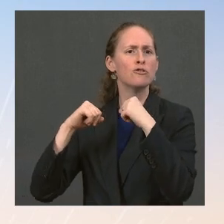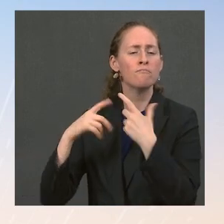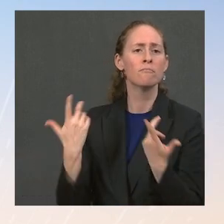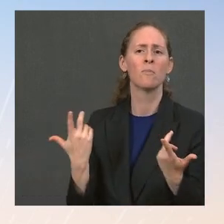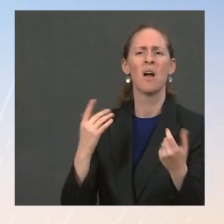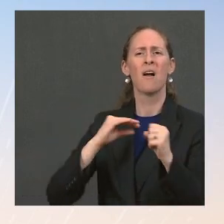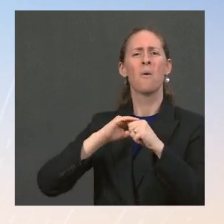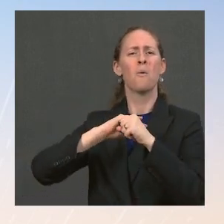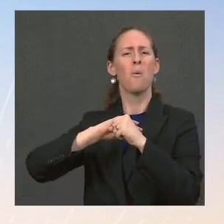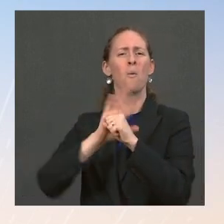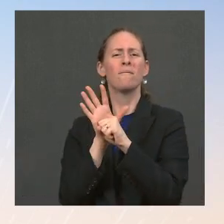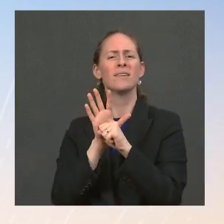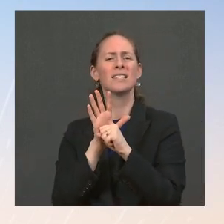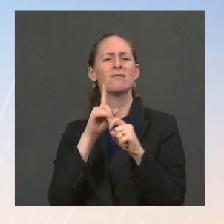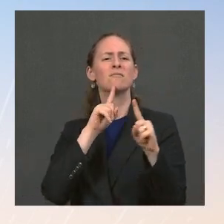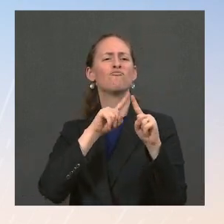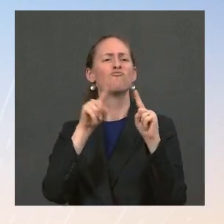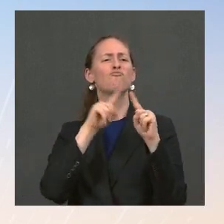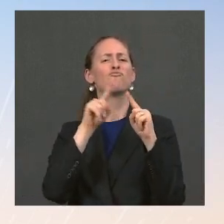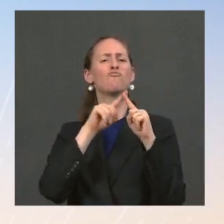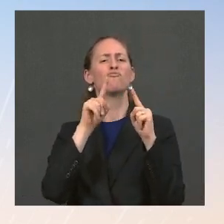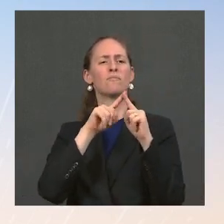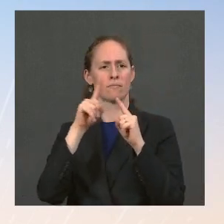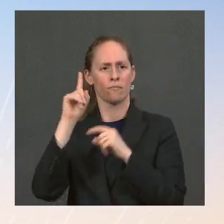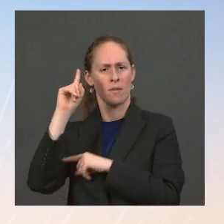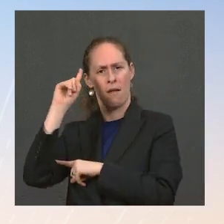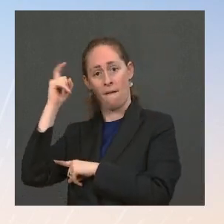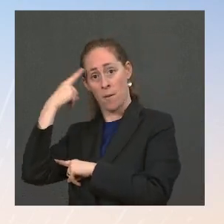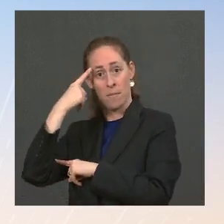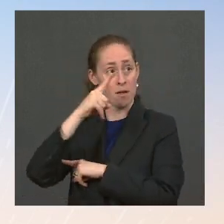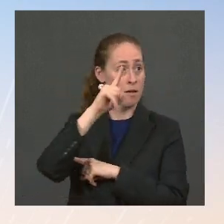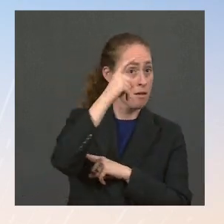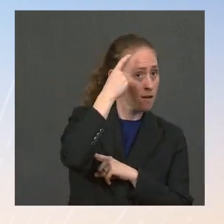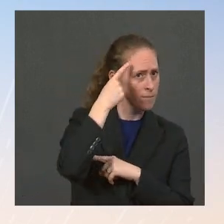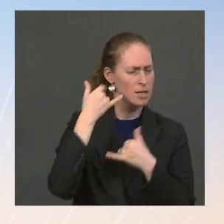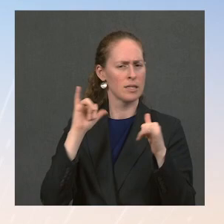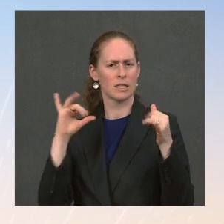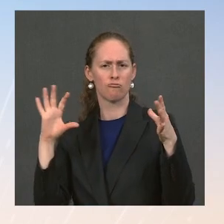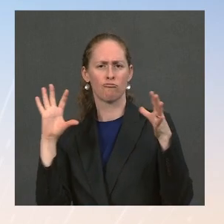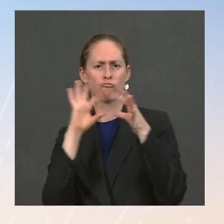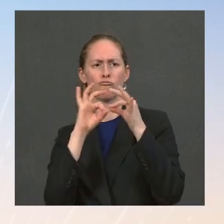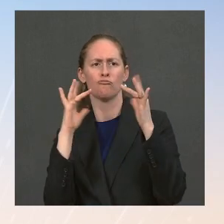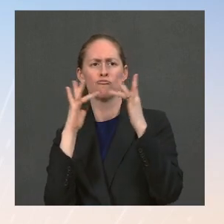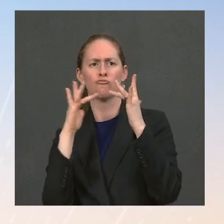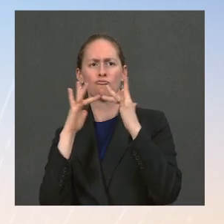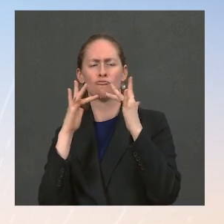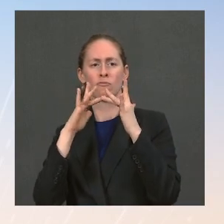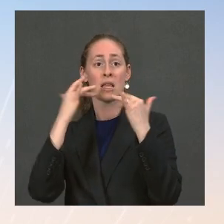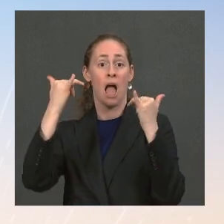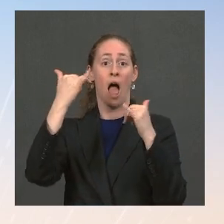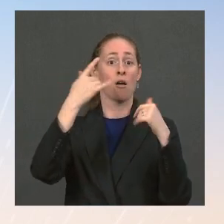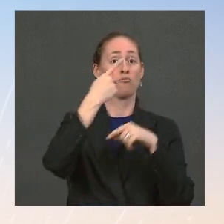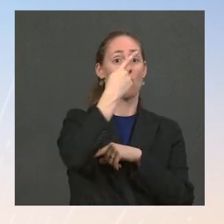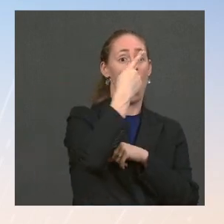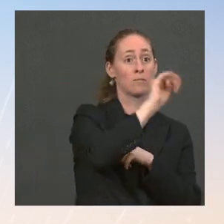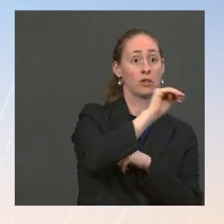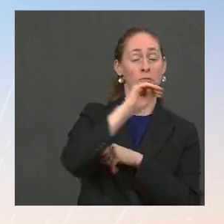So, that work will continue at lower -- lower than leader-level, but still high levels in the weeks and months ahead.